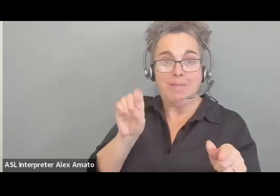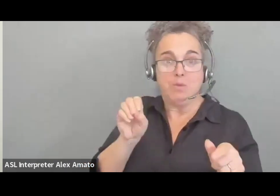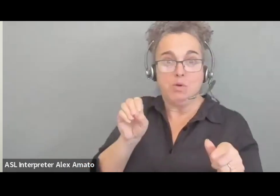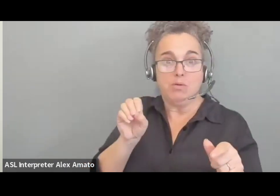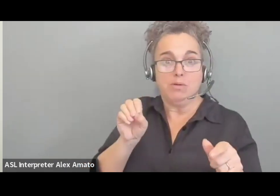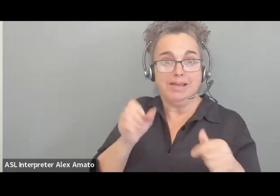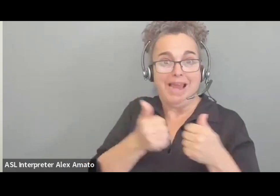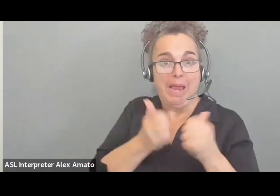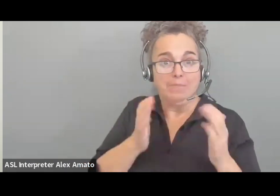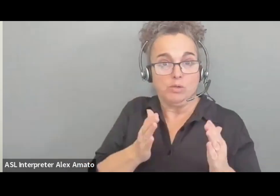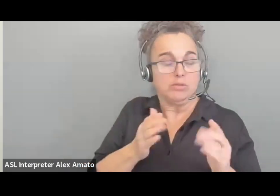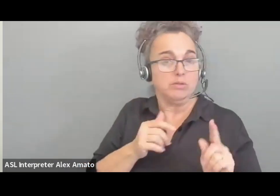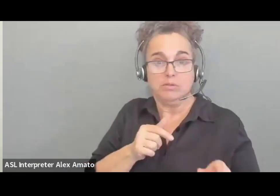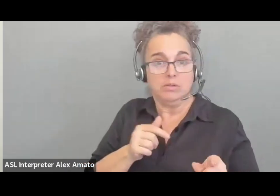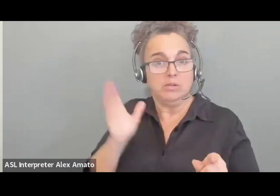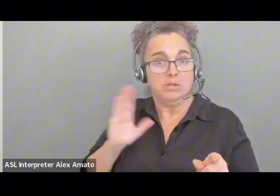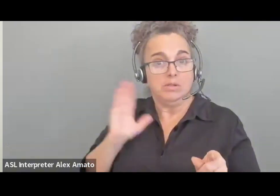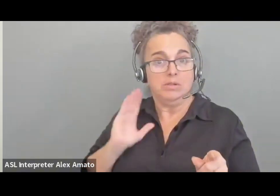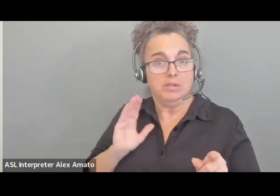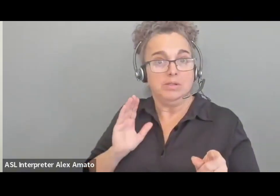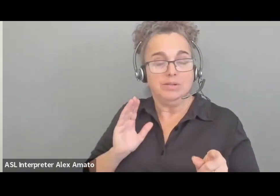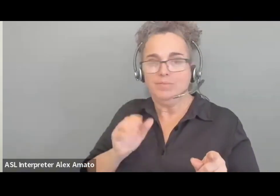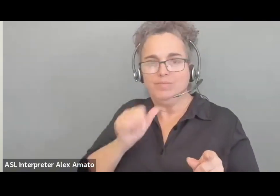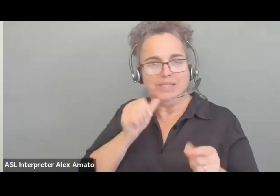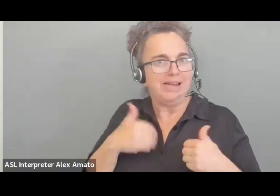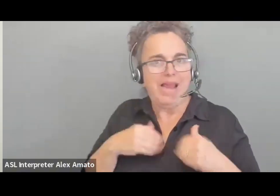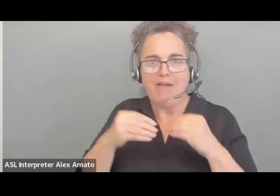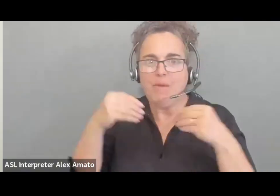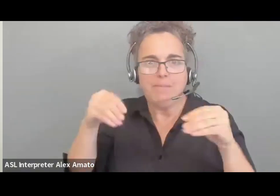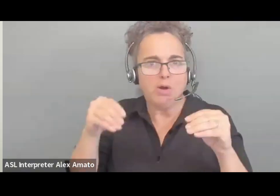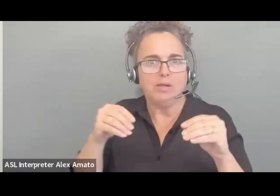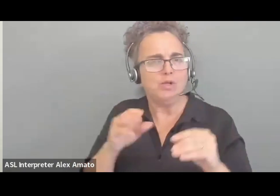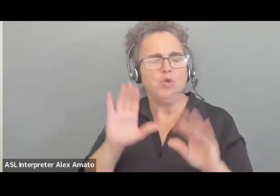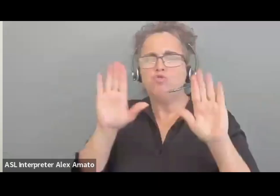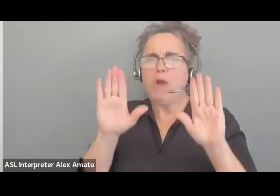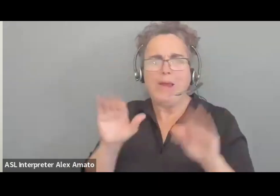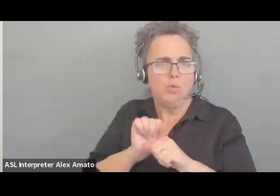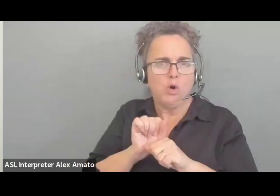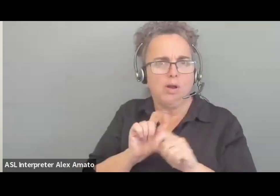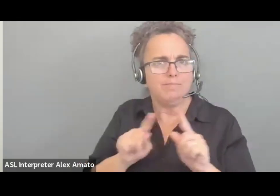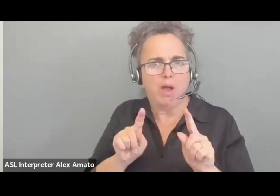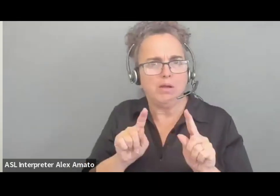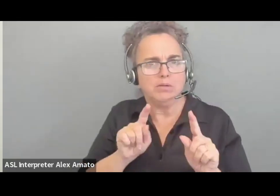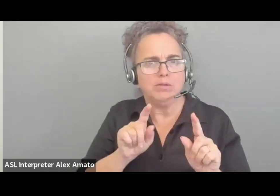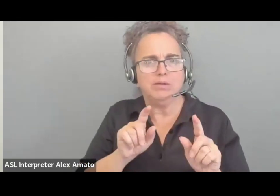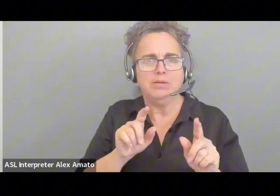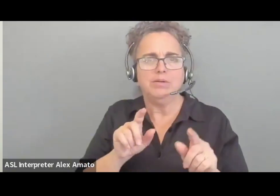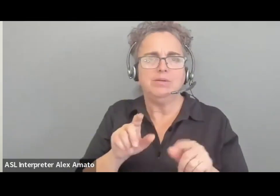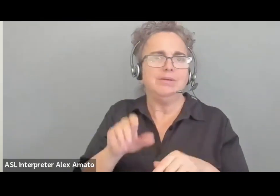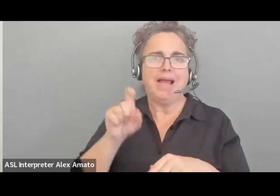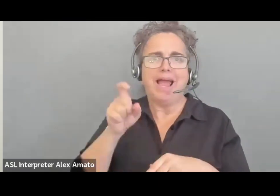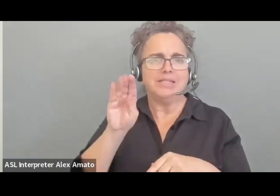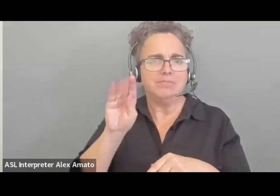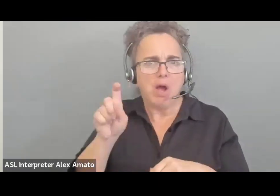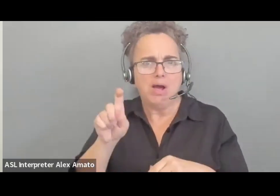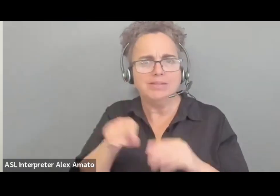There was great work being done, but they didn't have a market, they didn't have Reach. The Xbox, Xbox Access controller, the PlayStation Access controller,